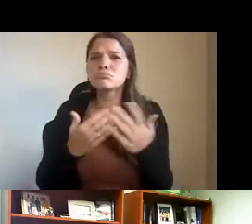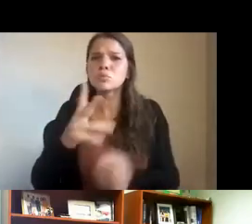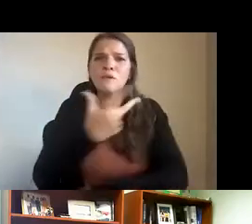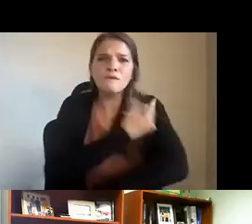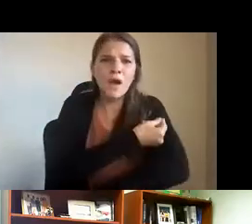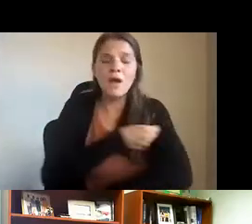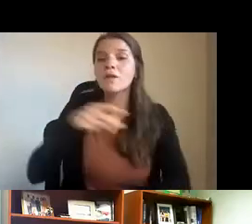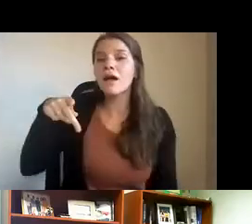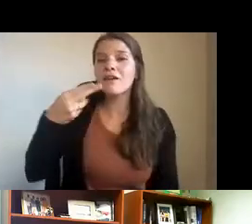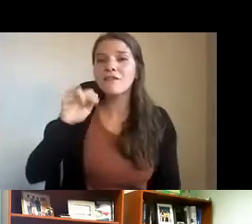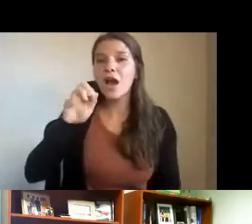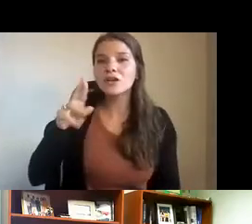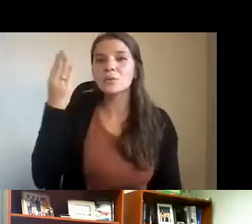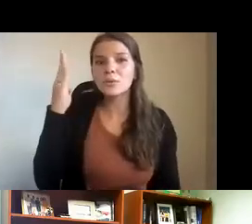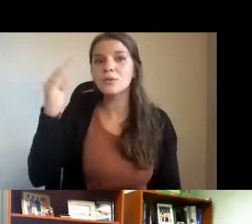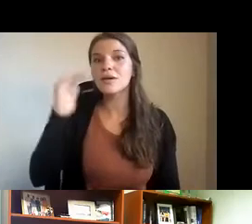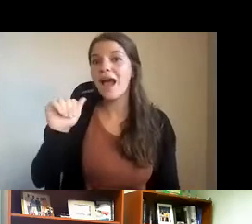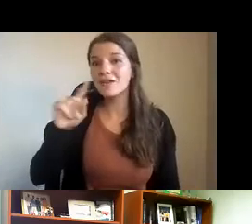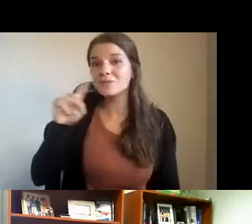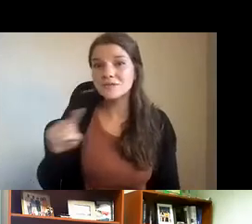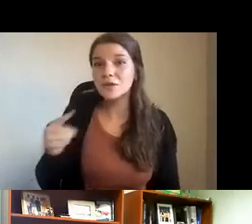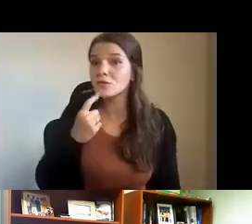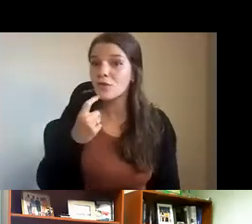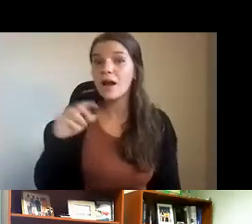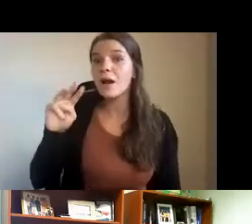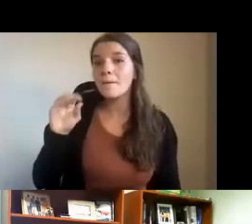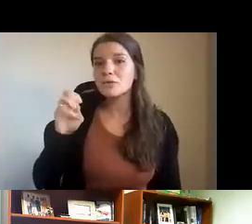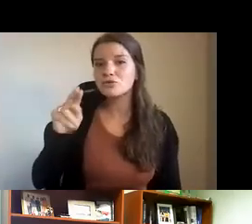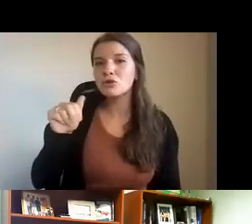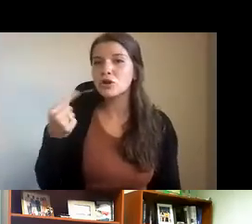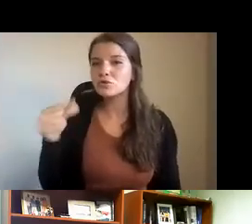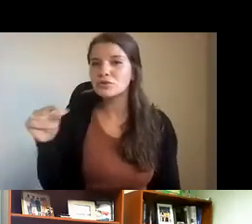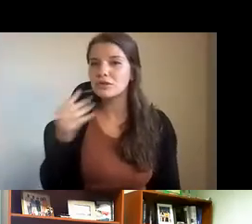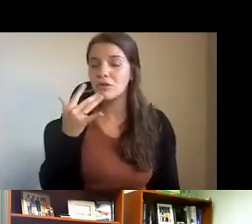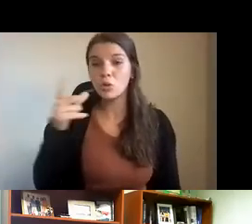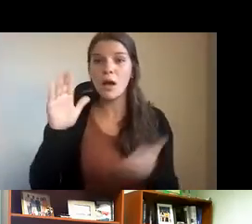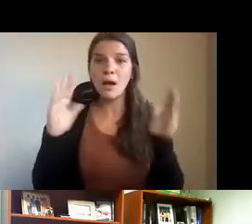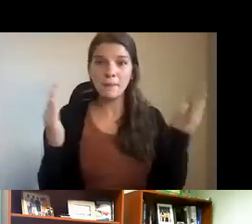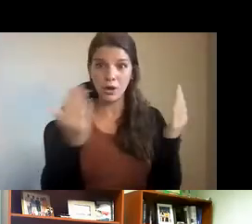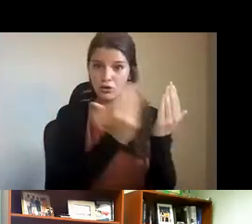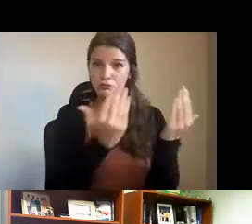blue AstraZeneca in red or Moderna and green, when you compare efficacy against hospital admission